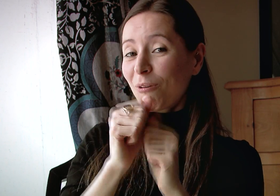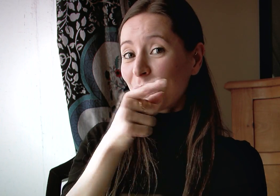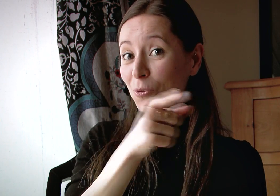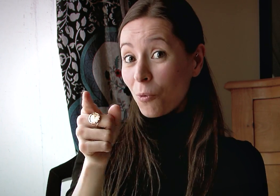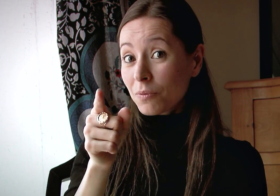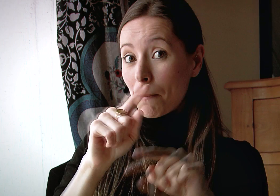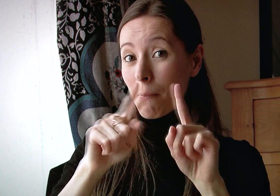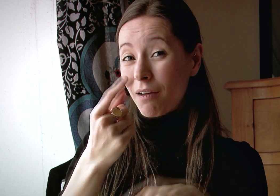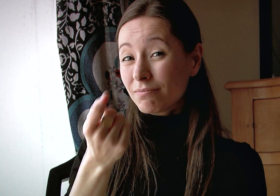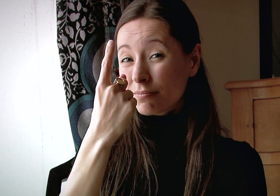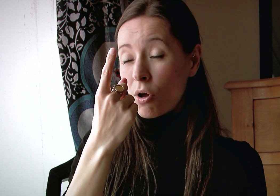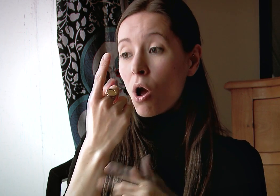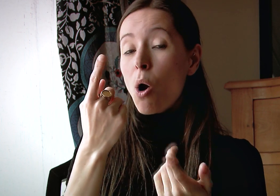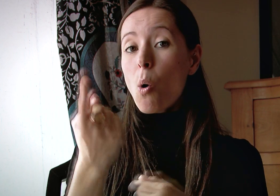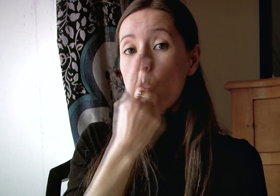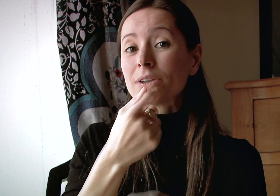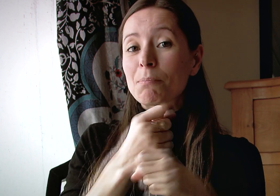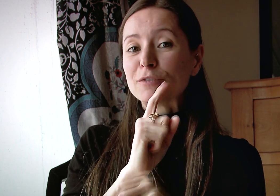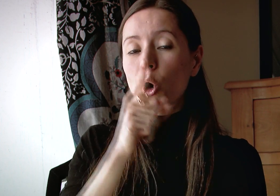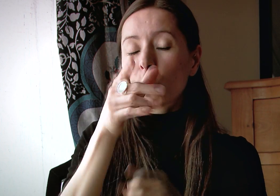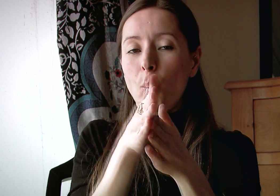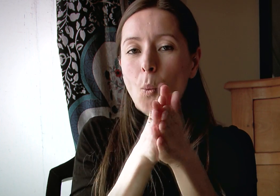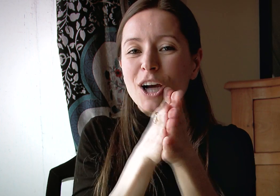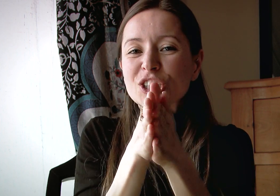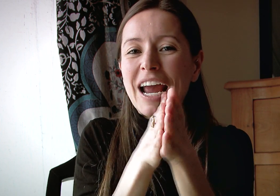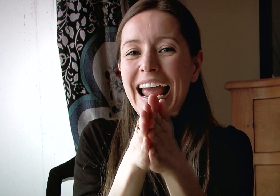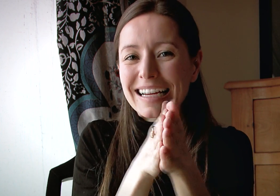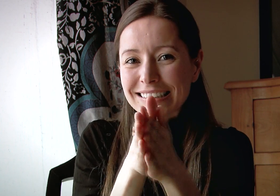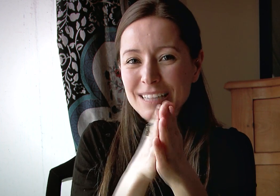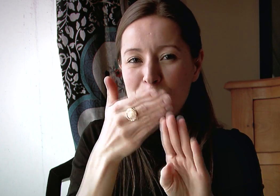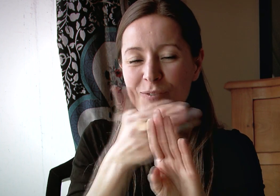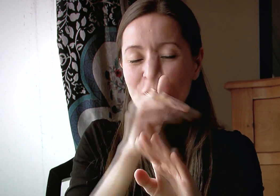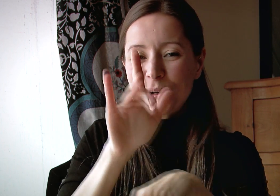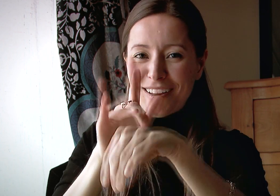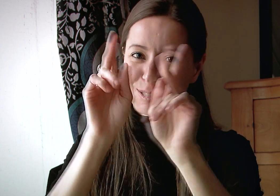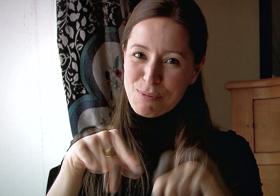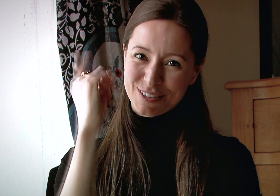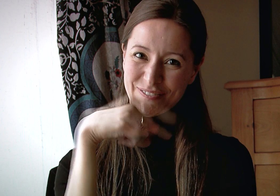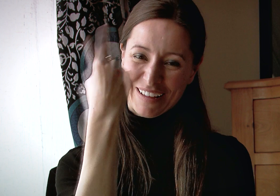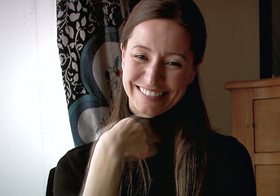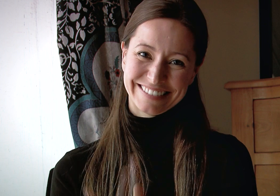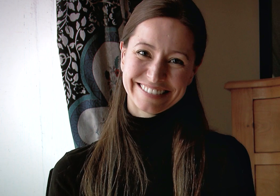Oh, and always make sure you wash your hands before you touch a person's face!